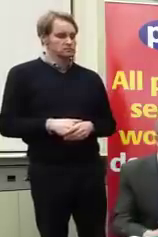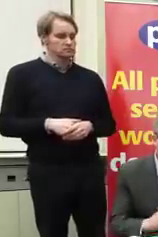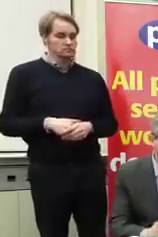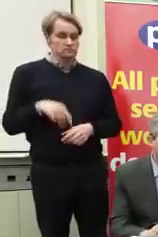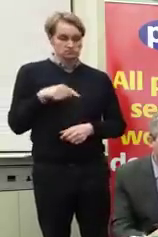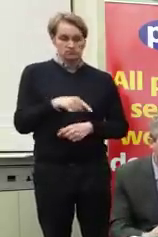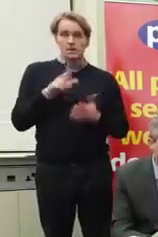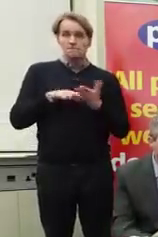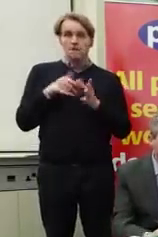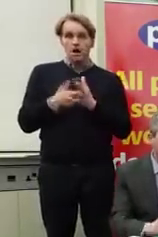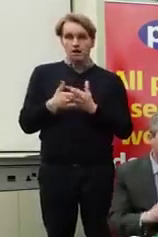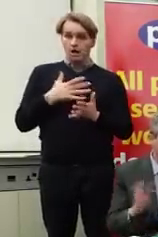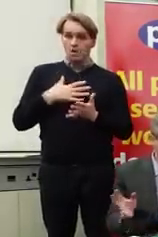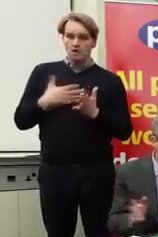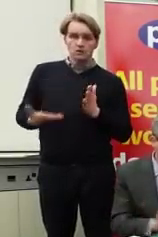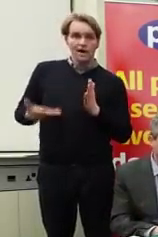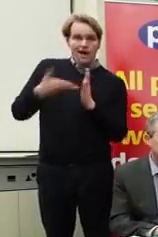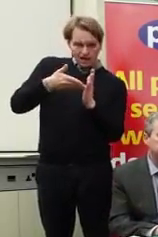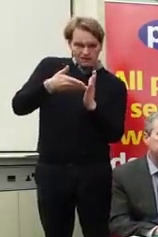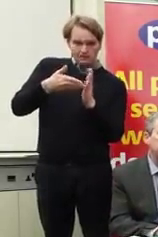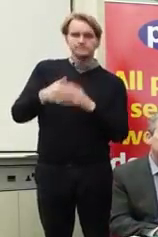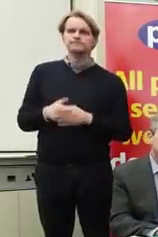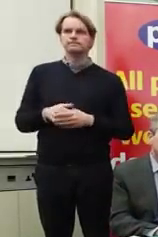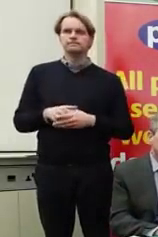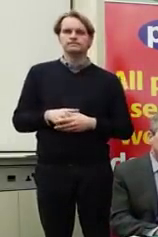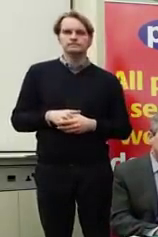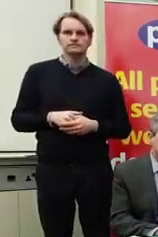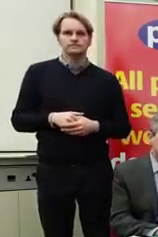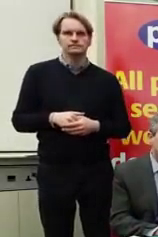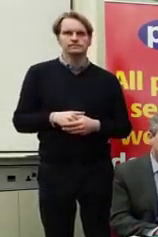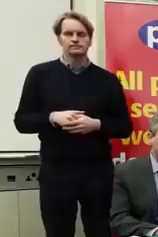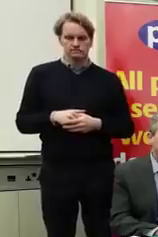wanted to add Janice before we move off the question of pay which is we've